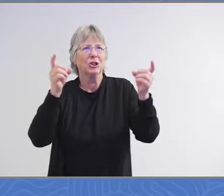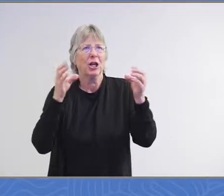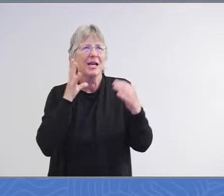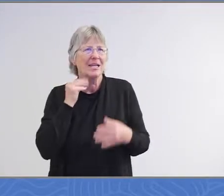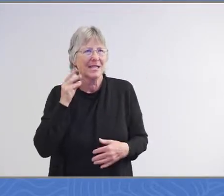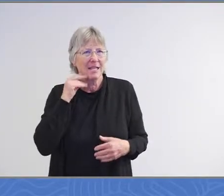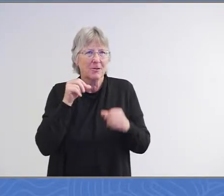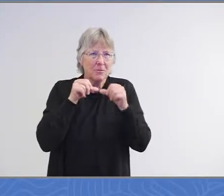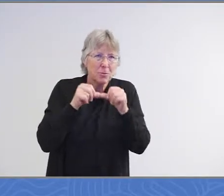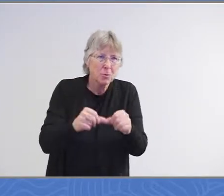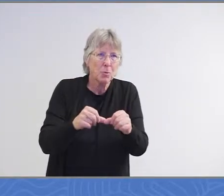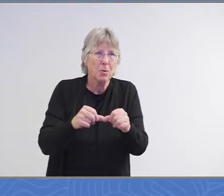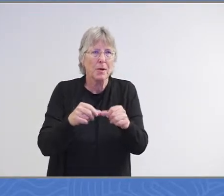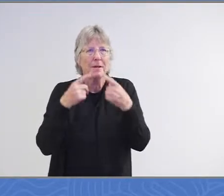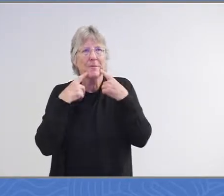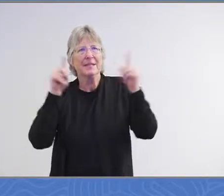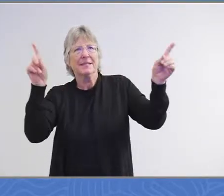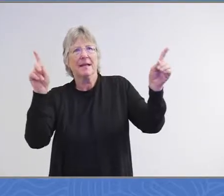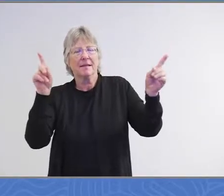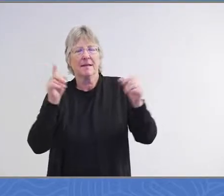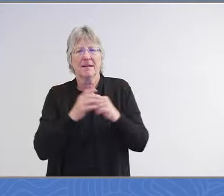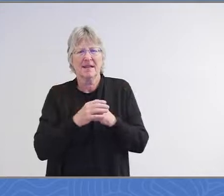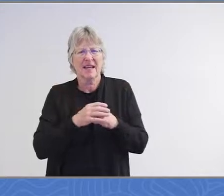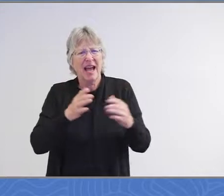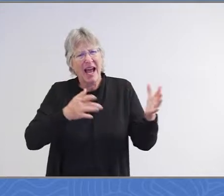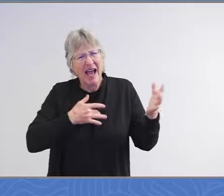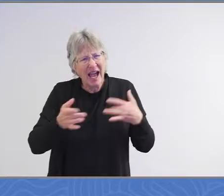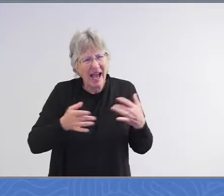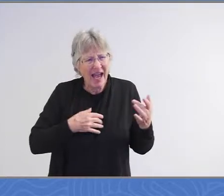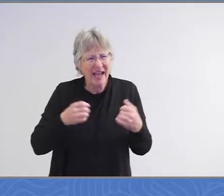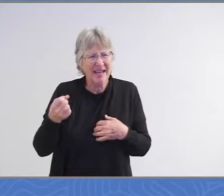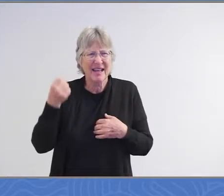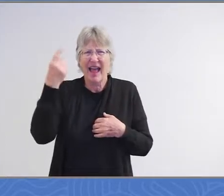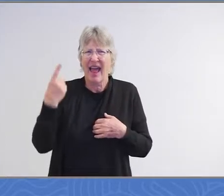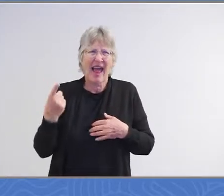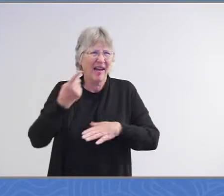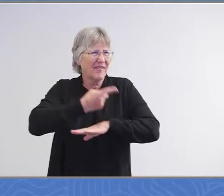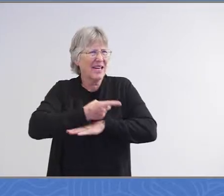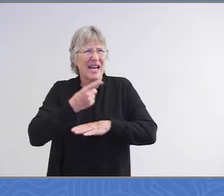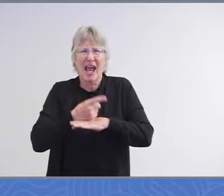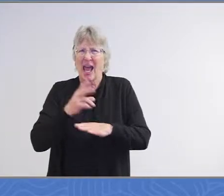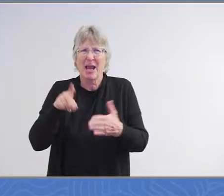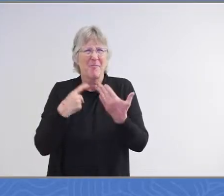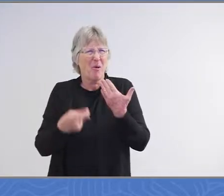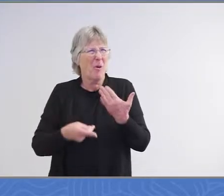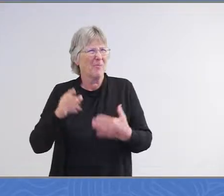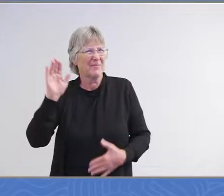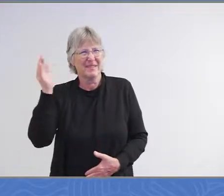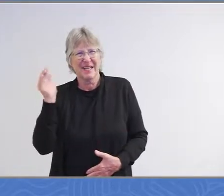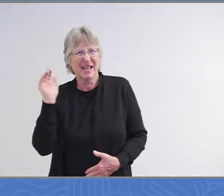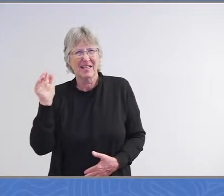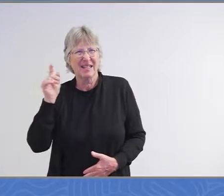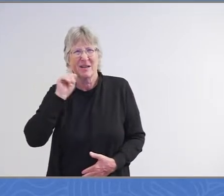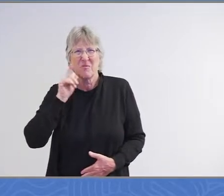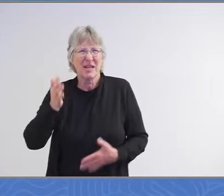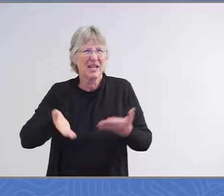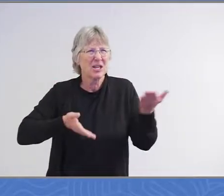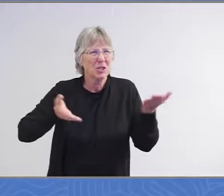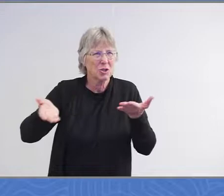I am concerned because a half day program doesn't appear as though it would serve the essential worker parents,